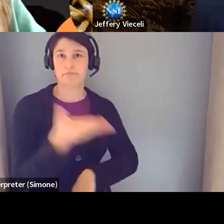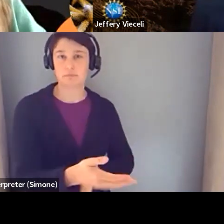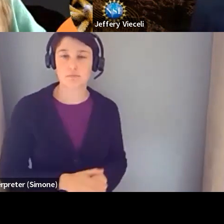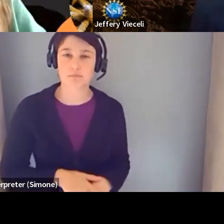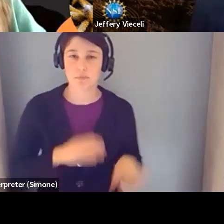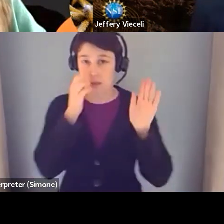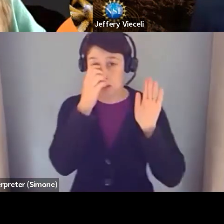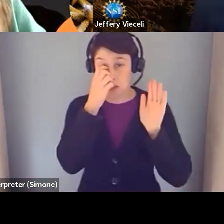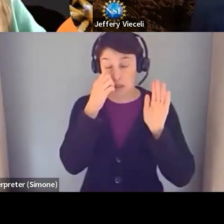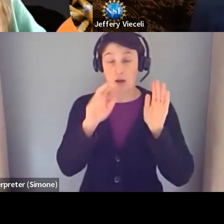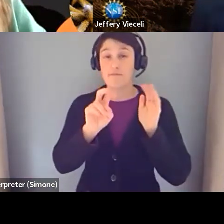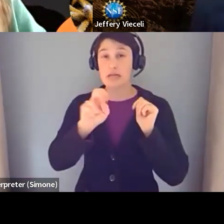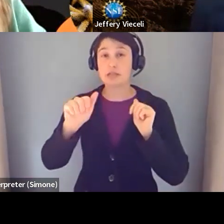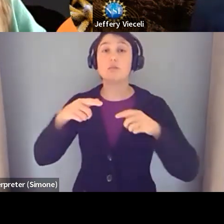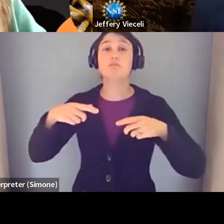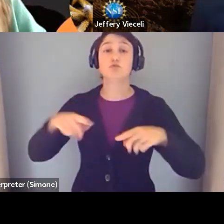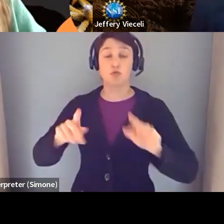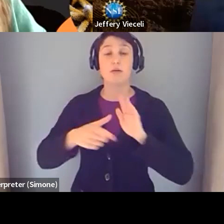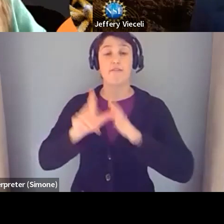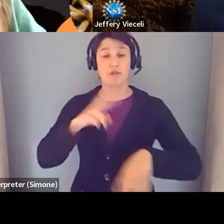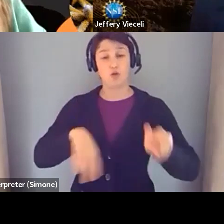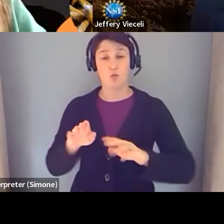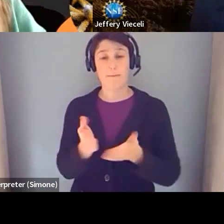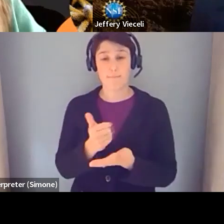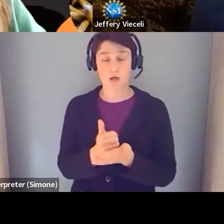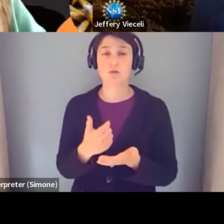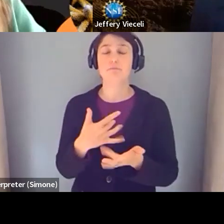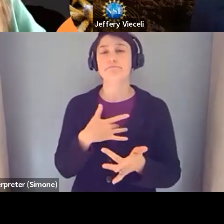When we are reviewing the budget, we do go through each line item.